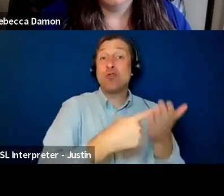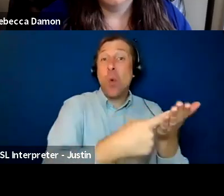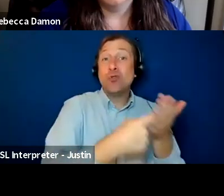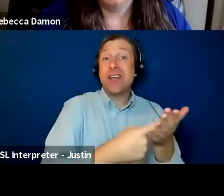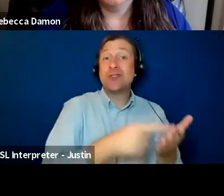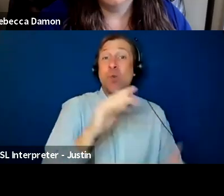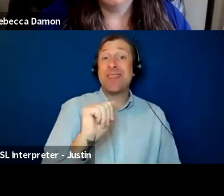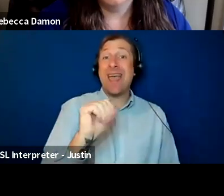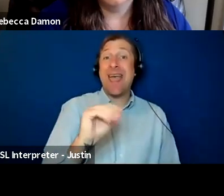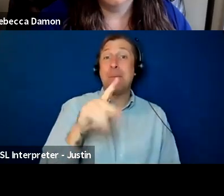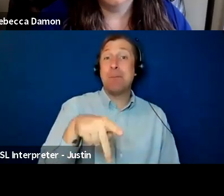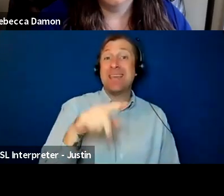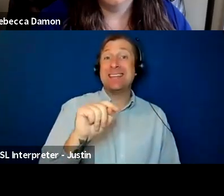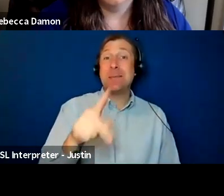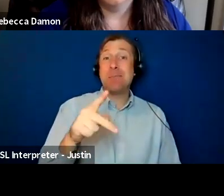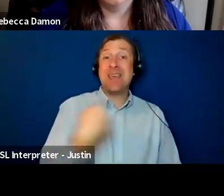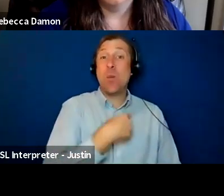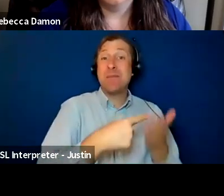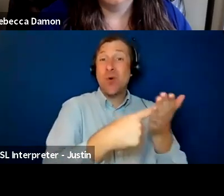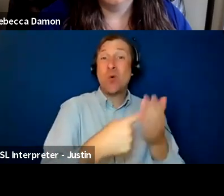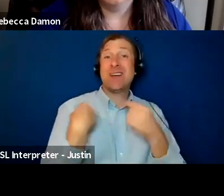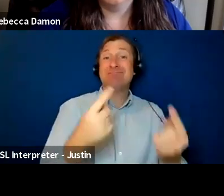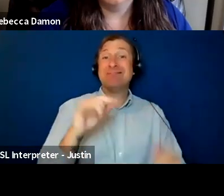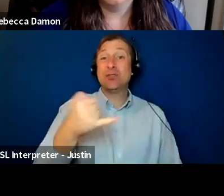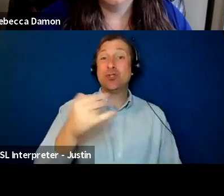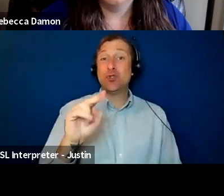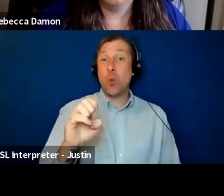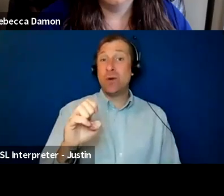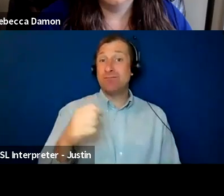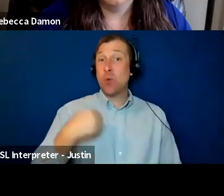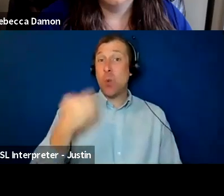And it was something that we all hoped to complete by the end of June,